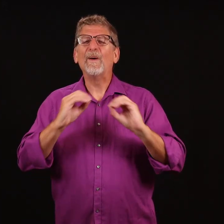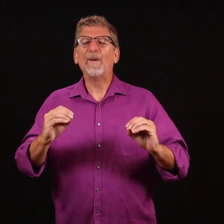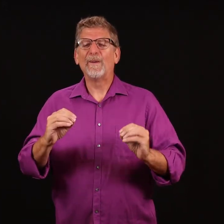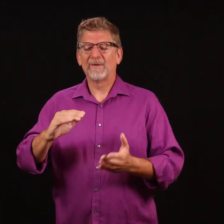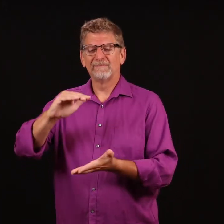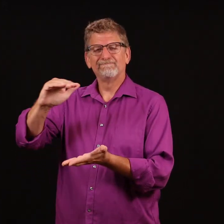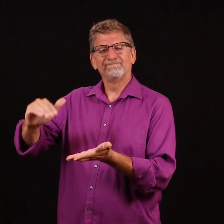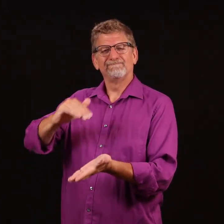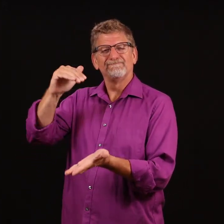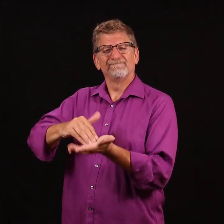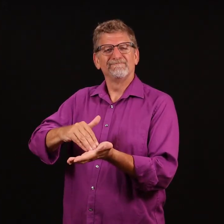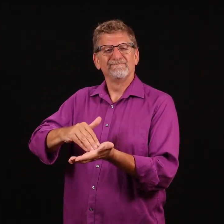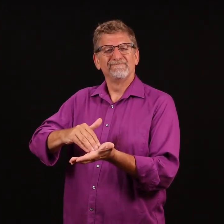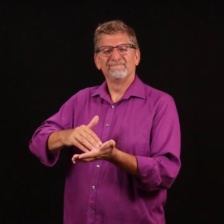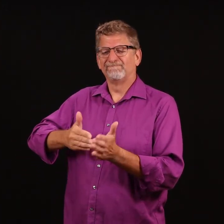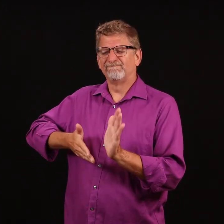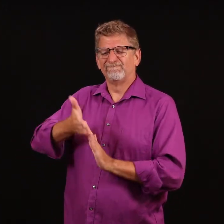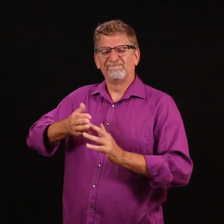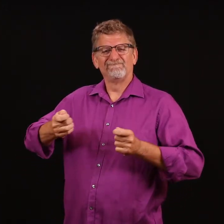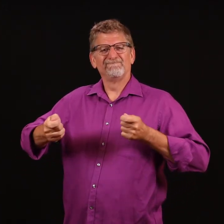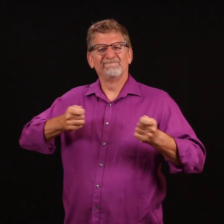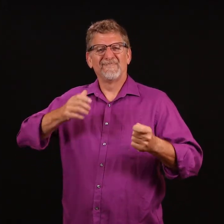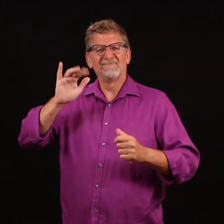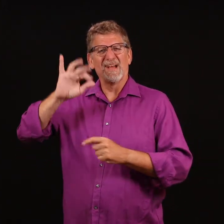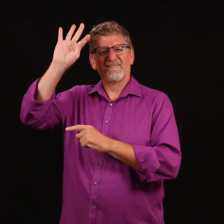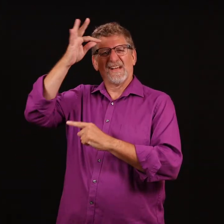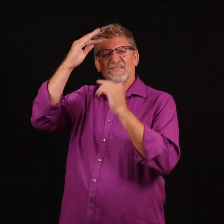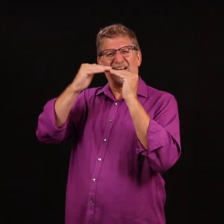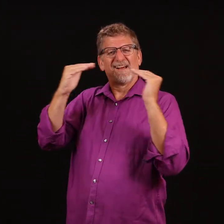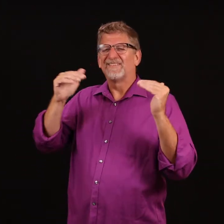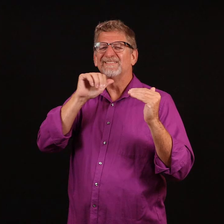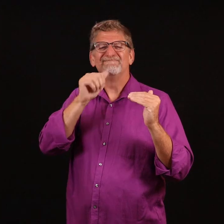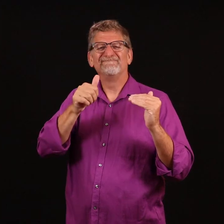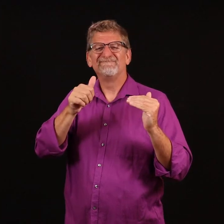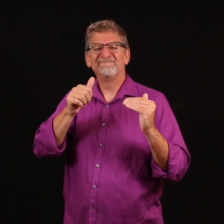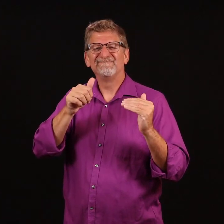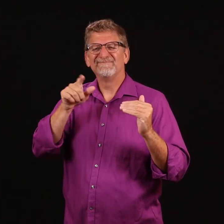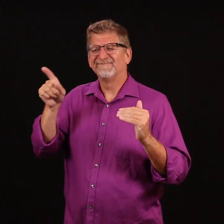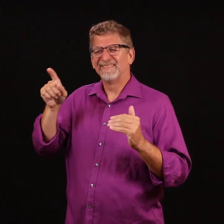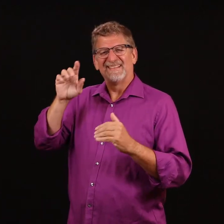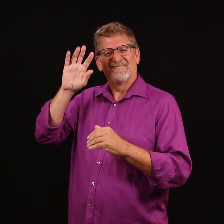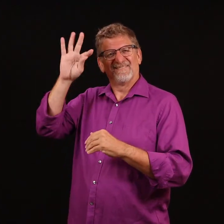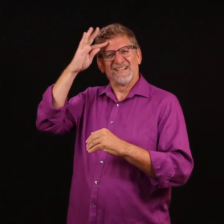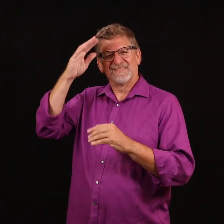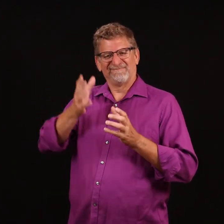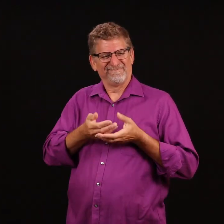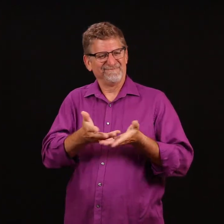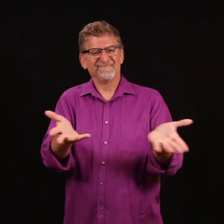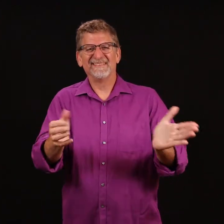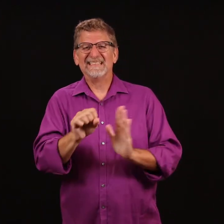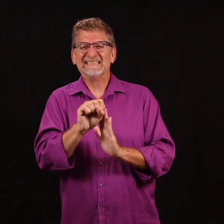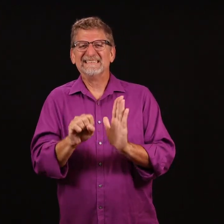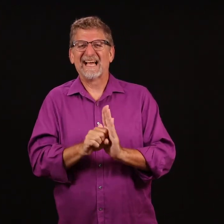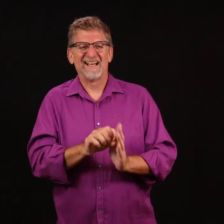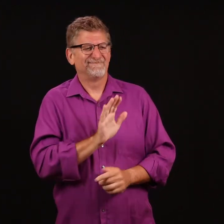it's because there is no centralized election system. No one federal organization is operating this.